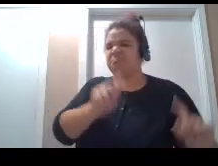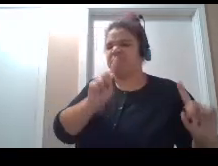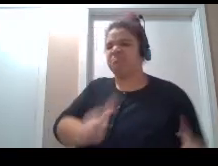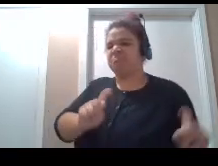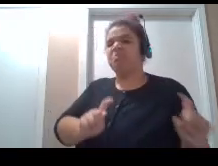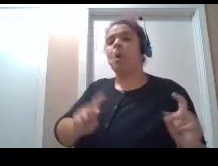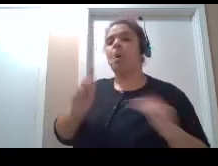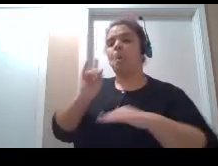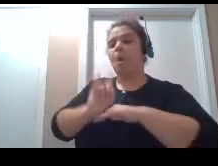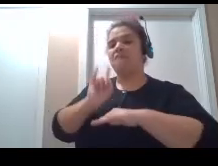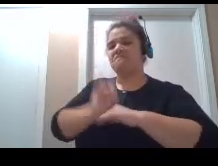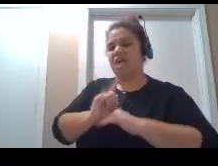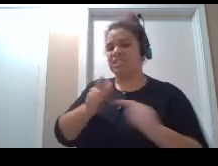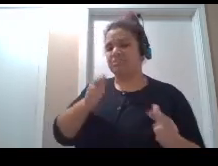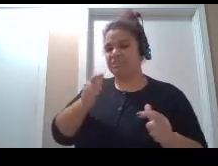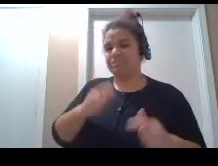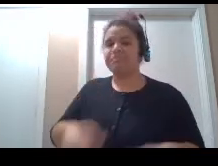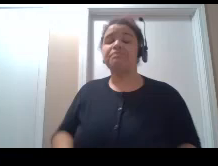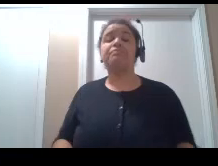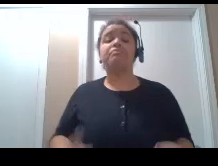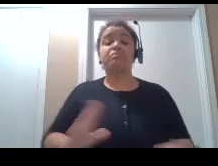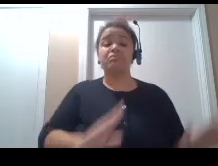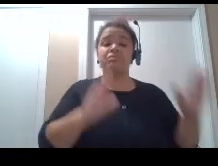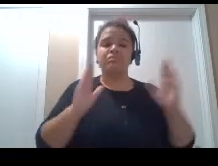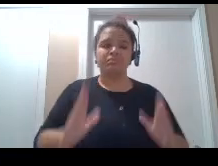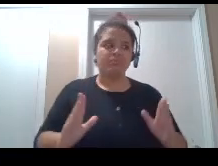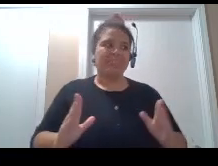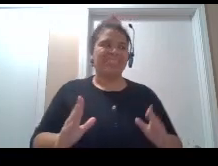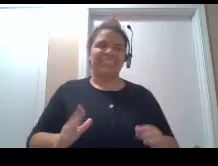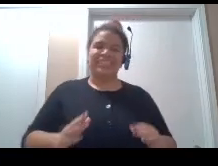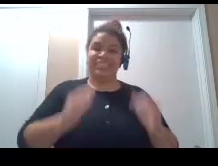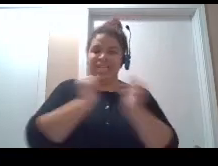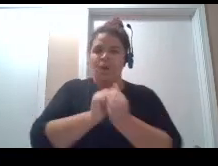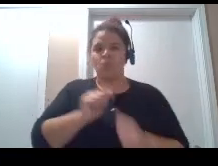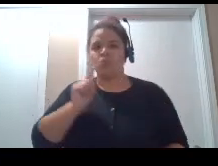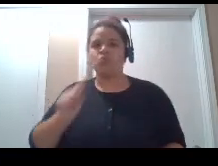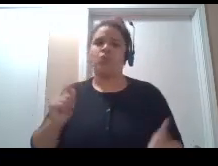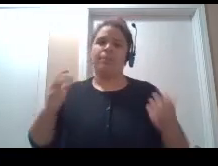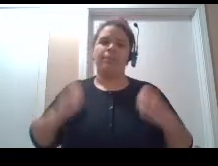Work with the candidate to research the employers and the position for which they're interviewing.